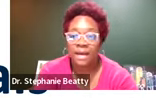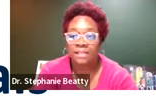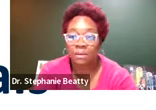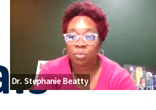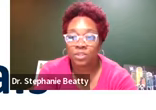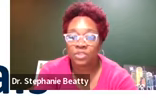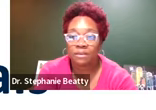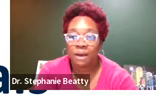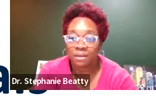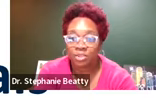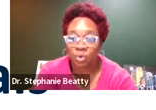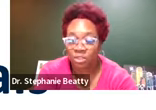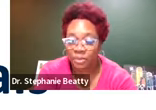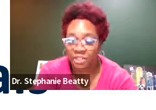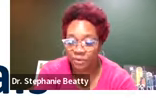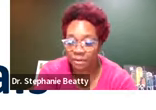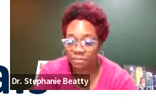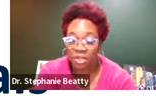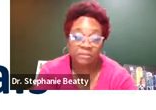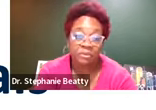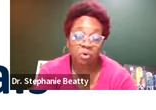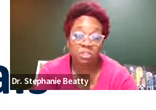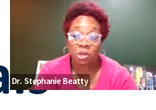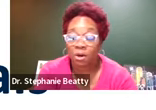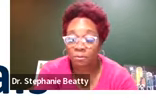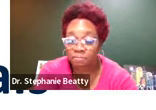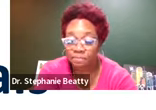and ask them which technology works best for them and if it works at all.